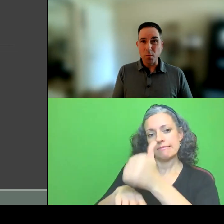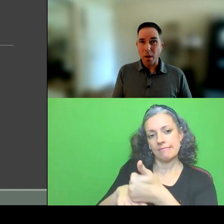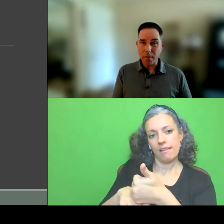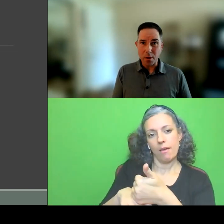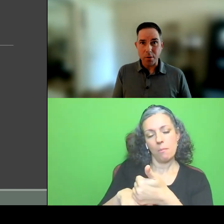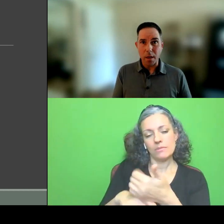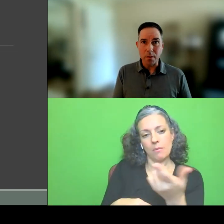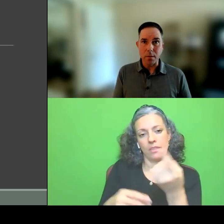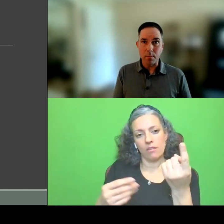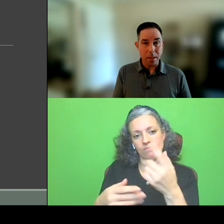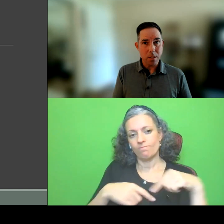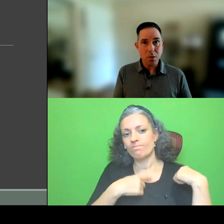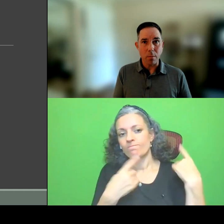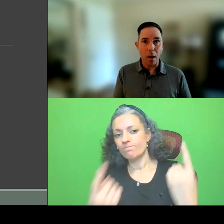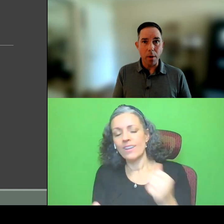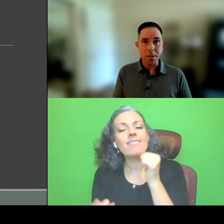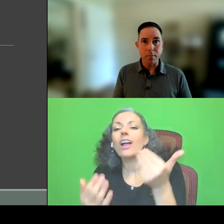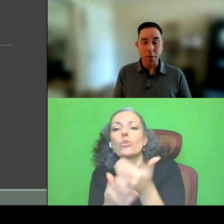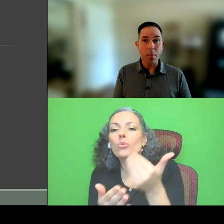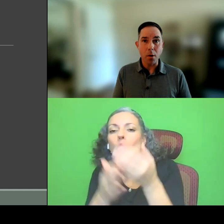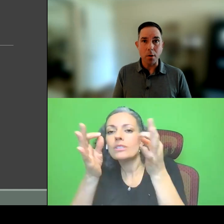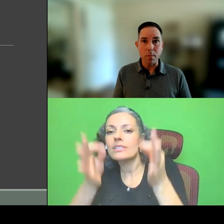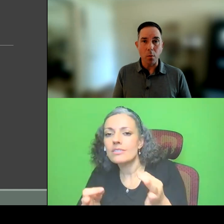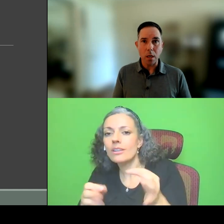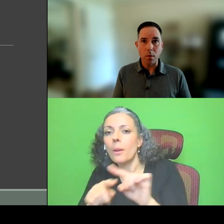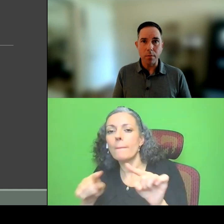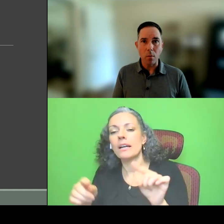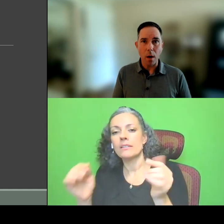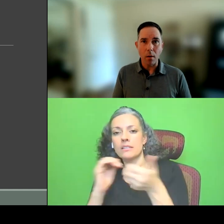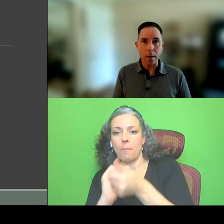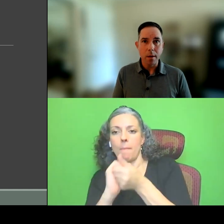a new product that you're trying to make a decision about, but it's a vendor partner you've been working with for awhile,